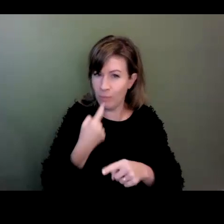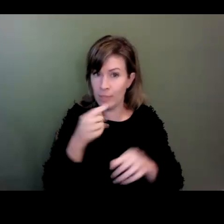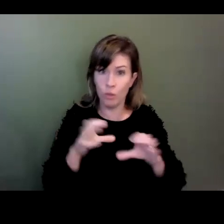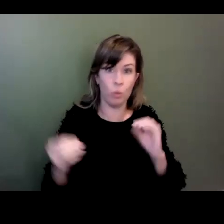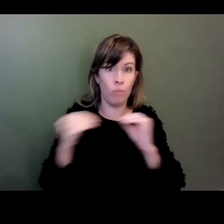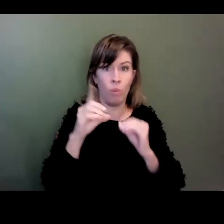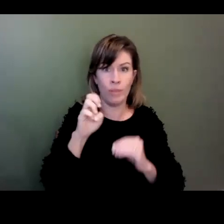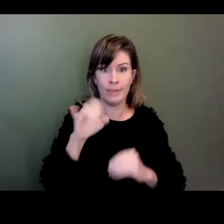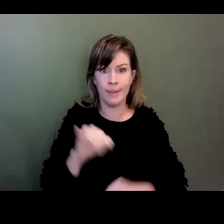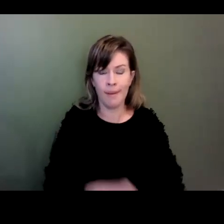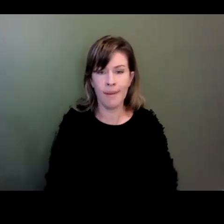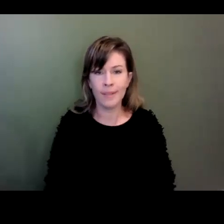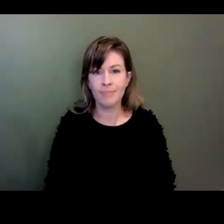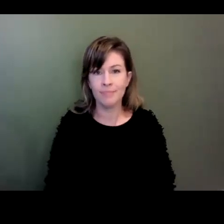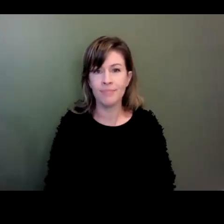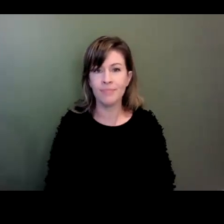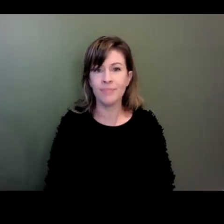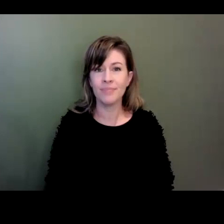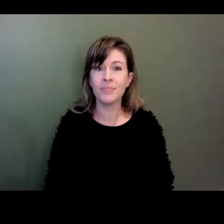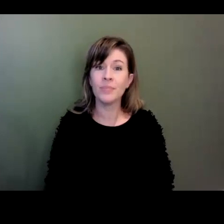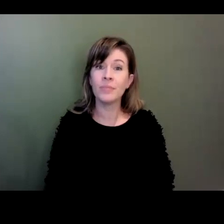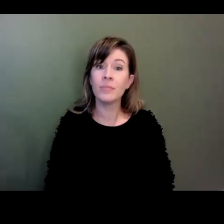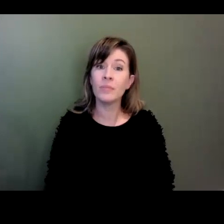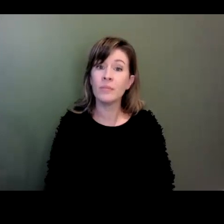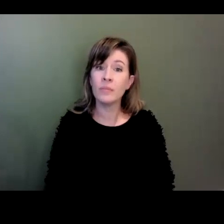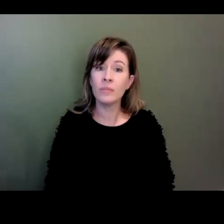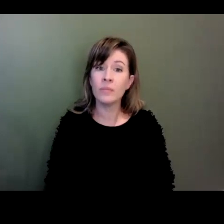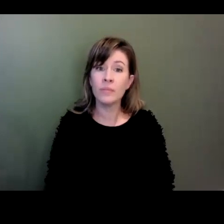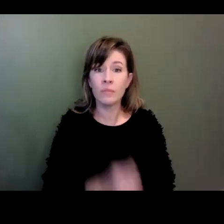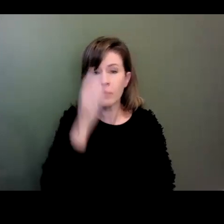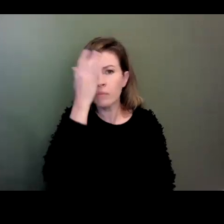» ILARIA BERTELETTI: Good